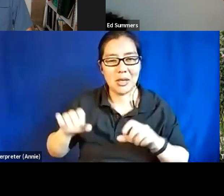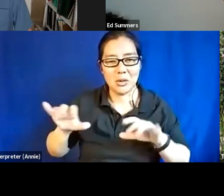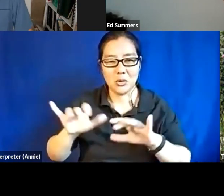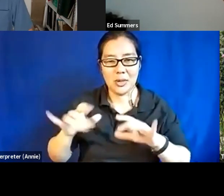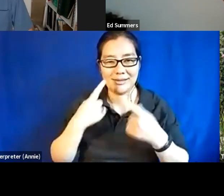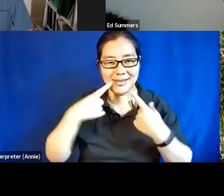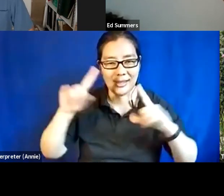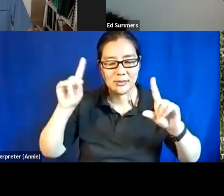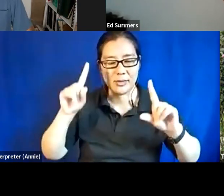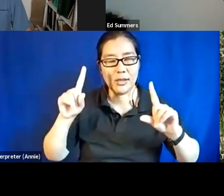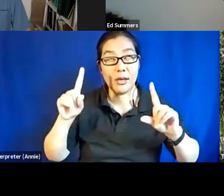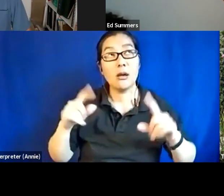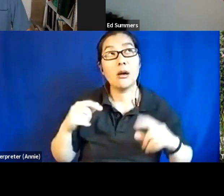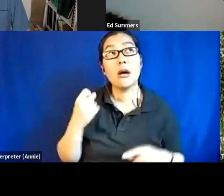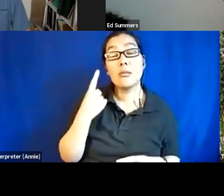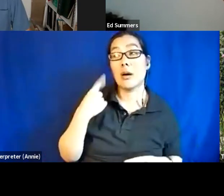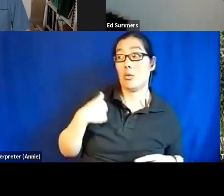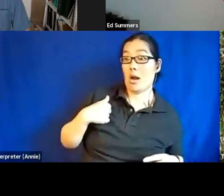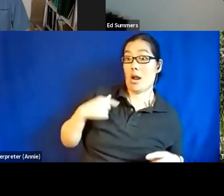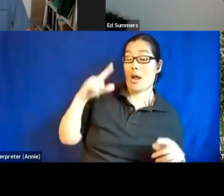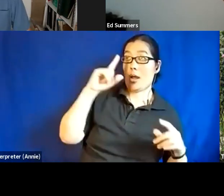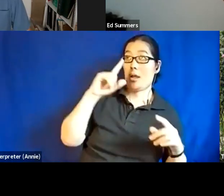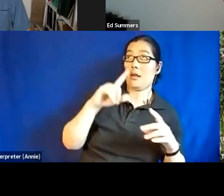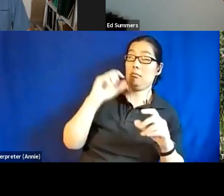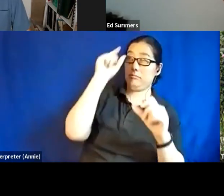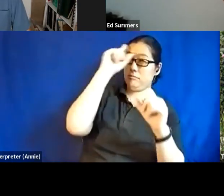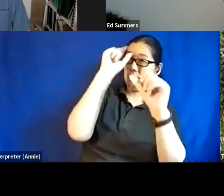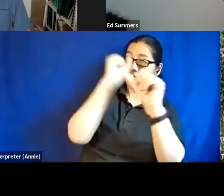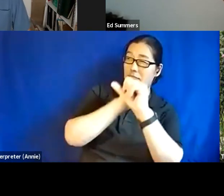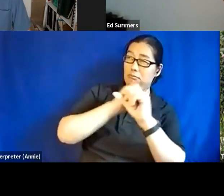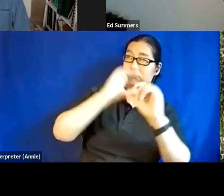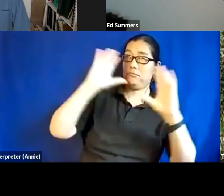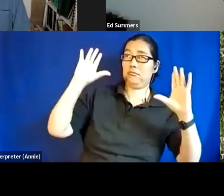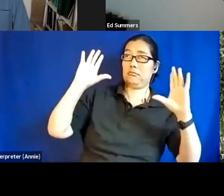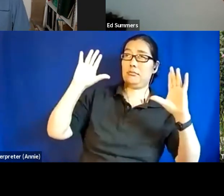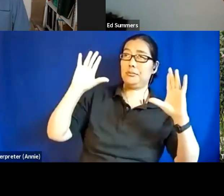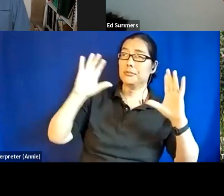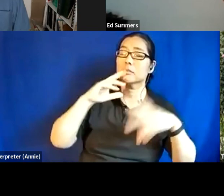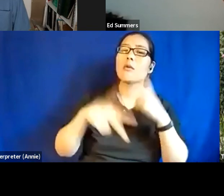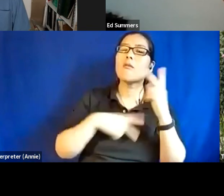when I talk about is a format that's actually optimized for